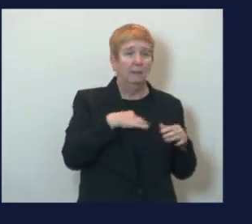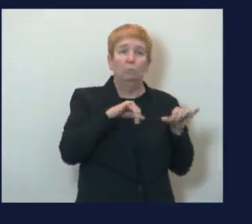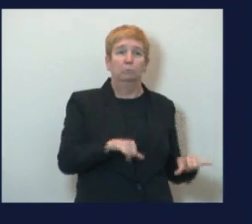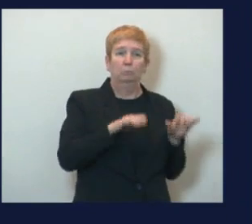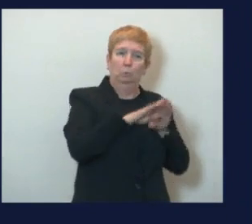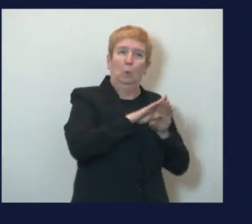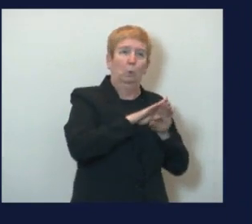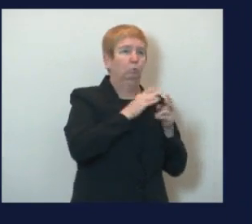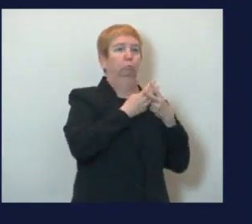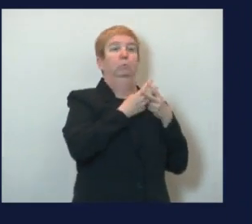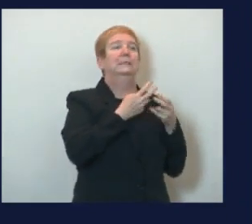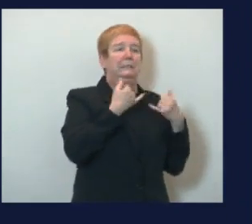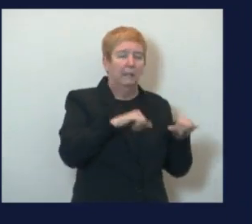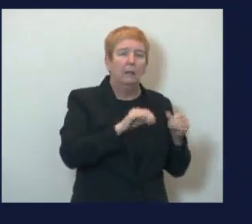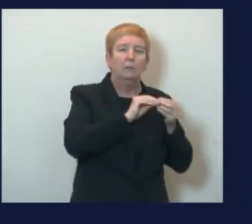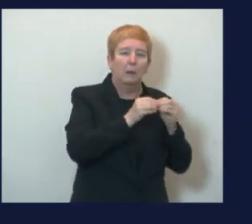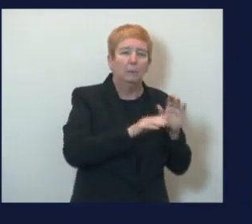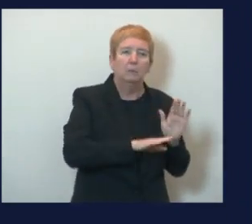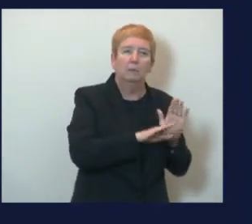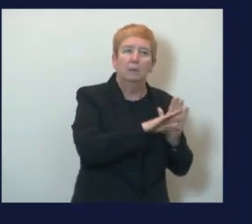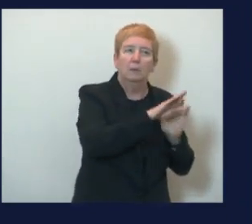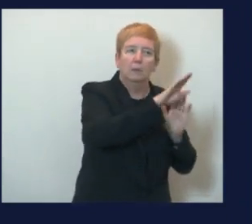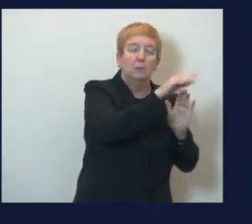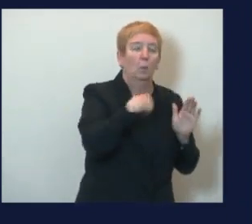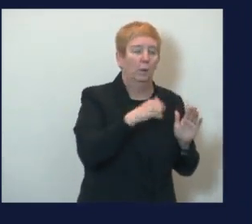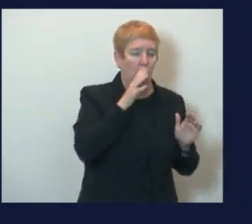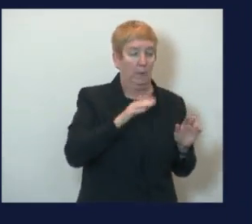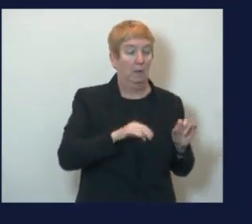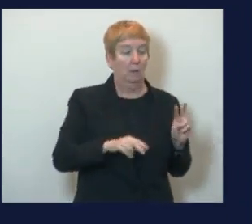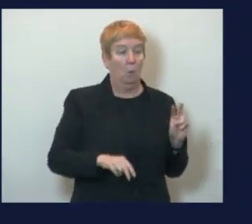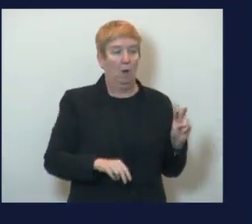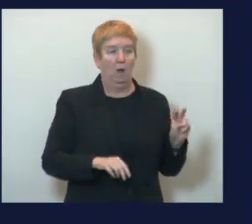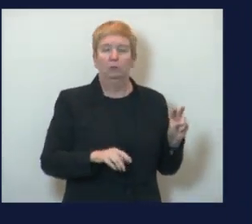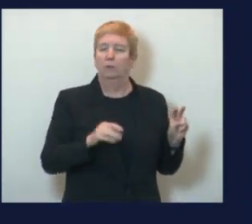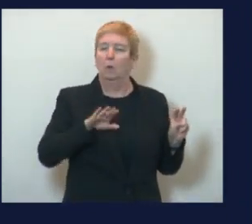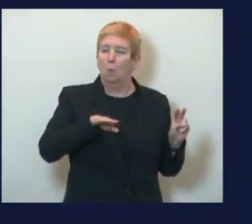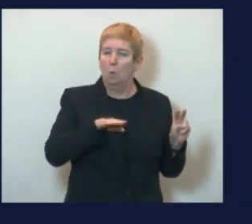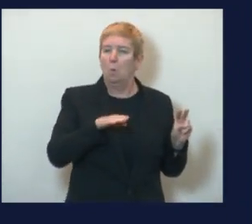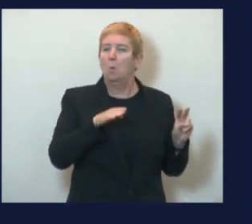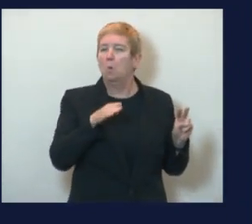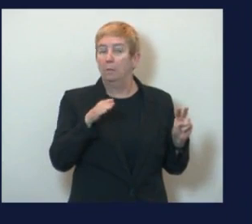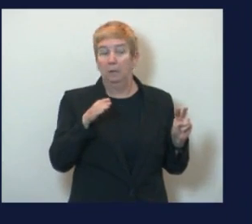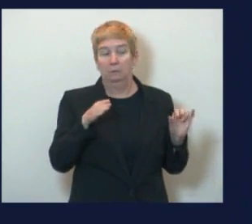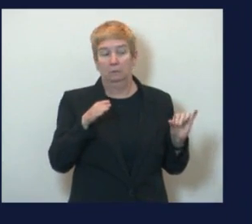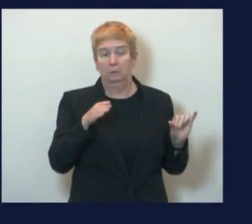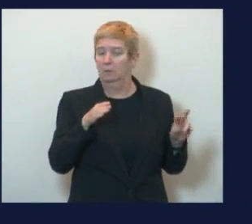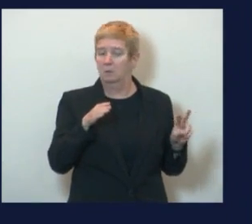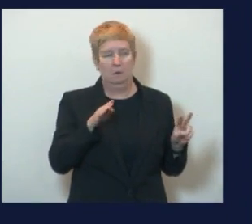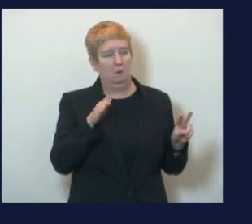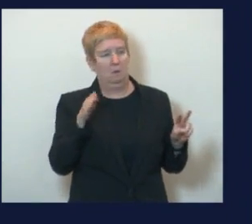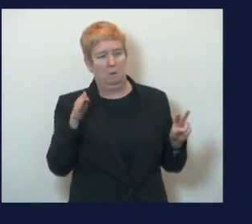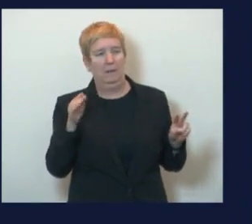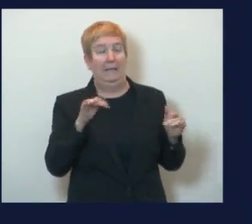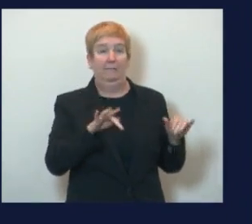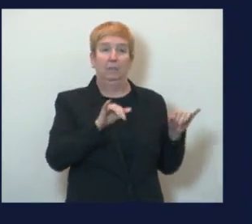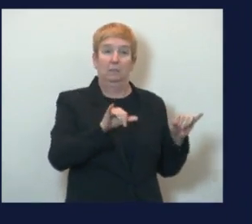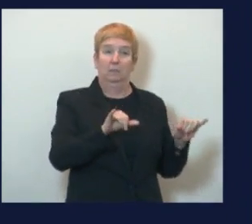WE’RE STILL IN THAT PHASE WHERE WE’RE GOING TO SEE INCREASED CASES. WE WANT TO KEEP THEM BELOW A CERTAIN PERCENTAGE.